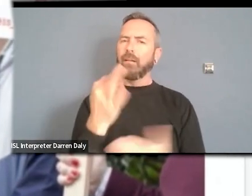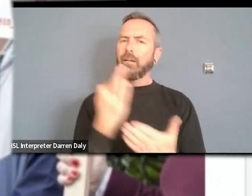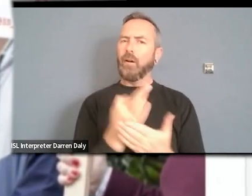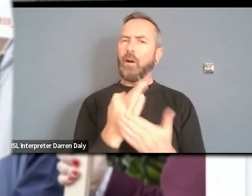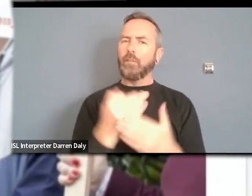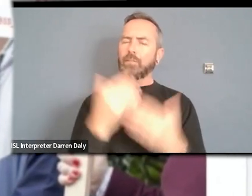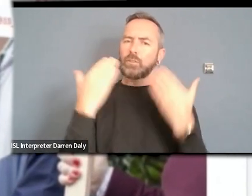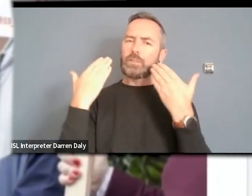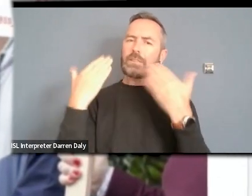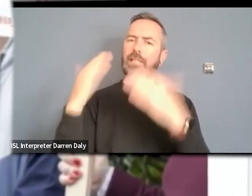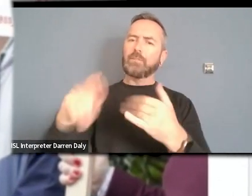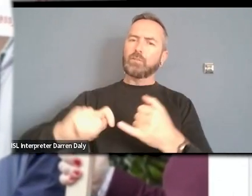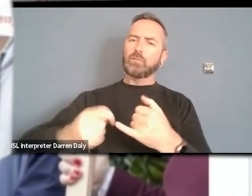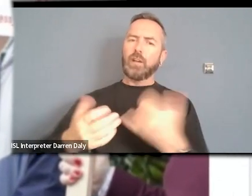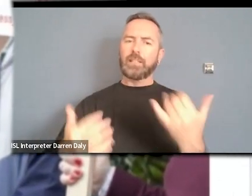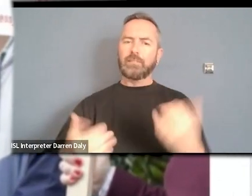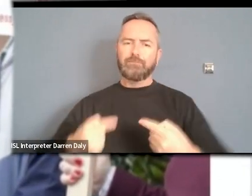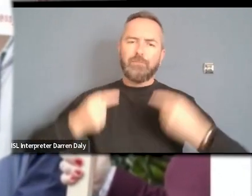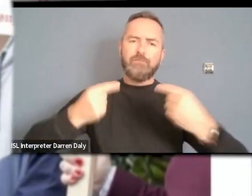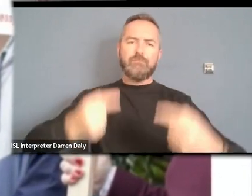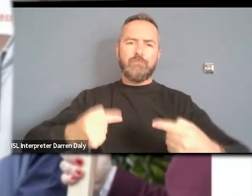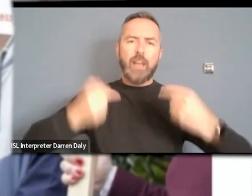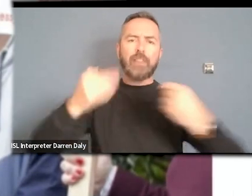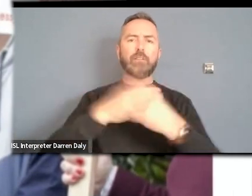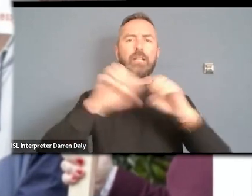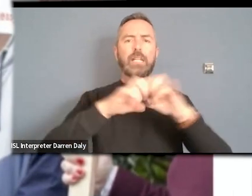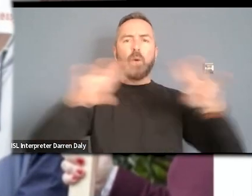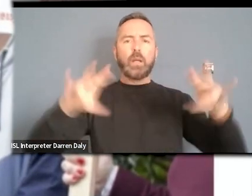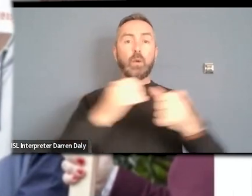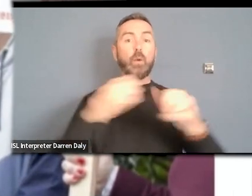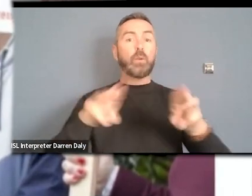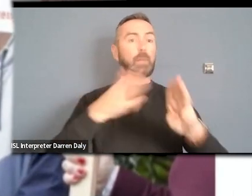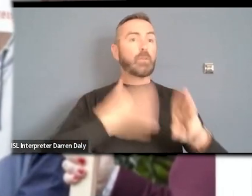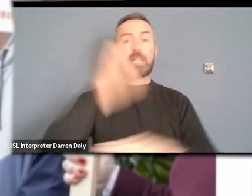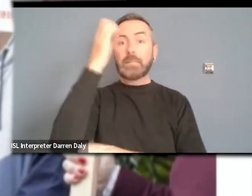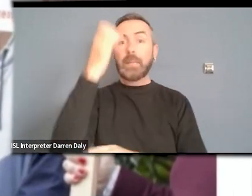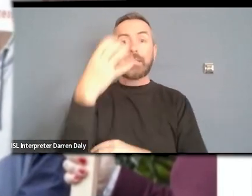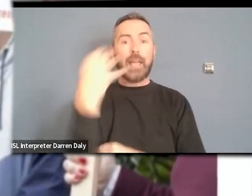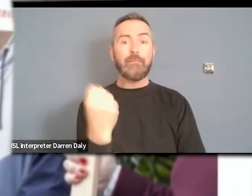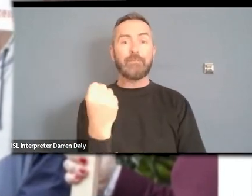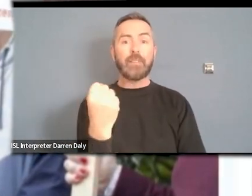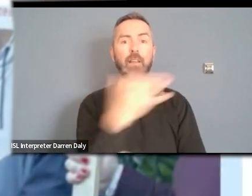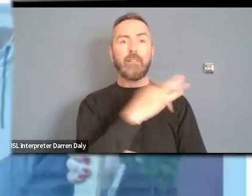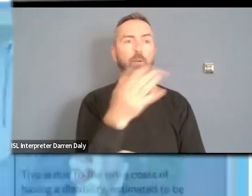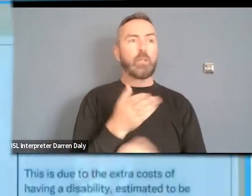having to fight for the equalities others take for granted, from transport to accessible bathrooms.